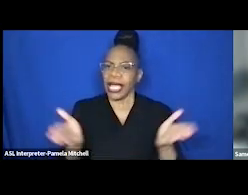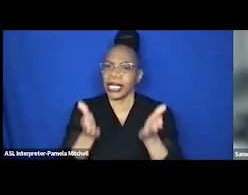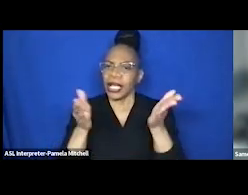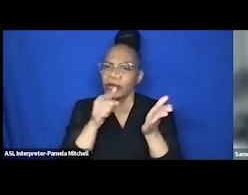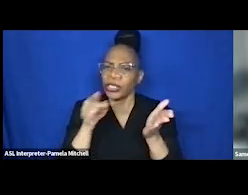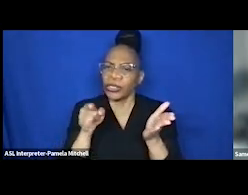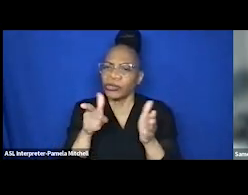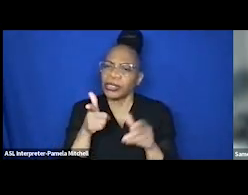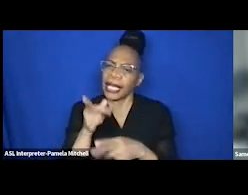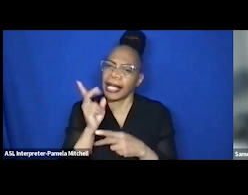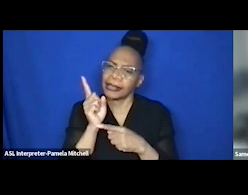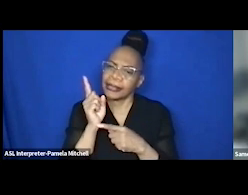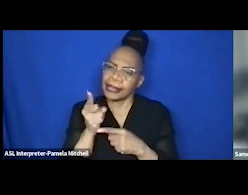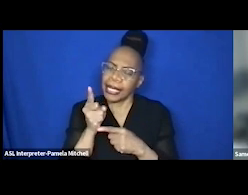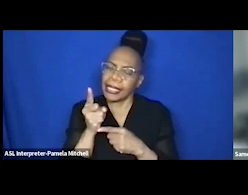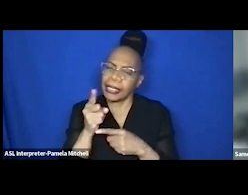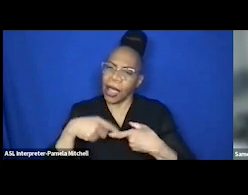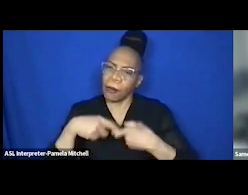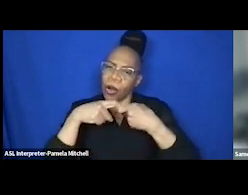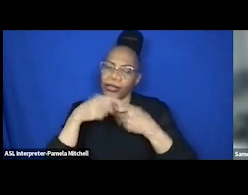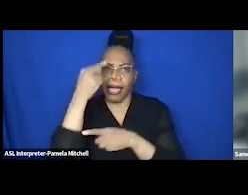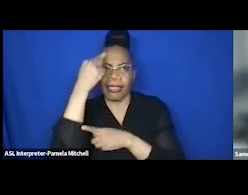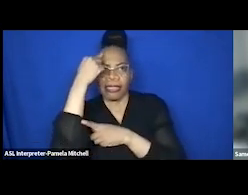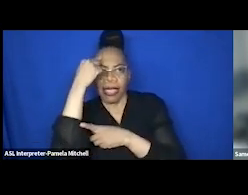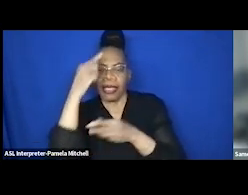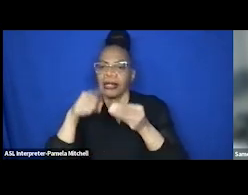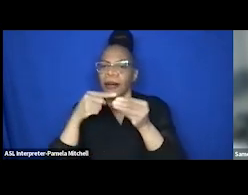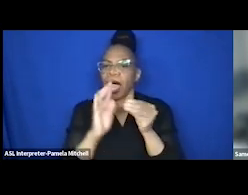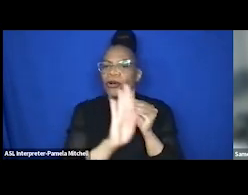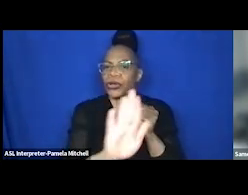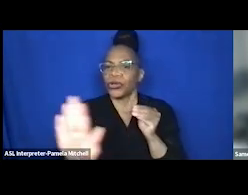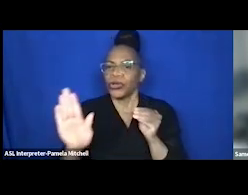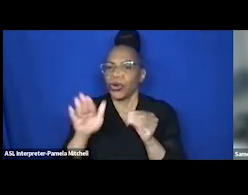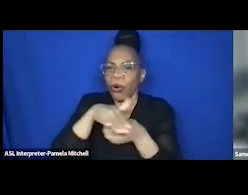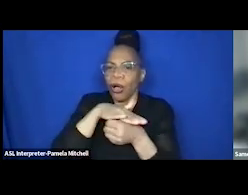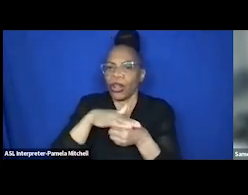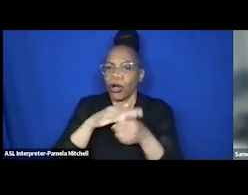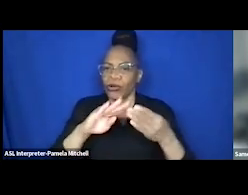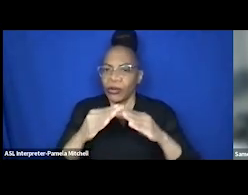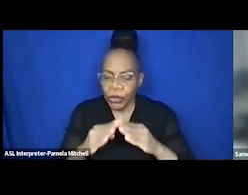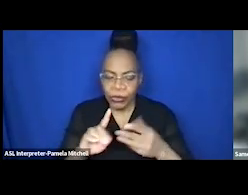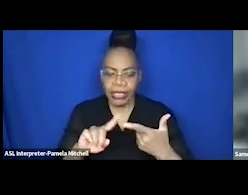and pause and think about your local communities. You know, think about the systems or agencies